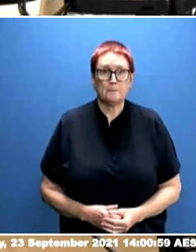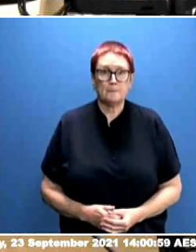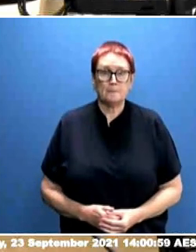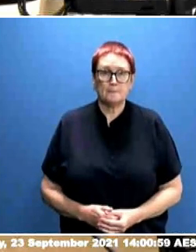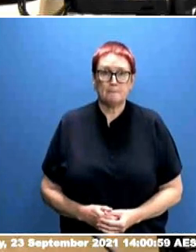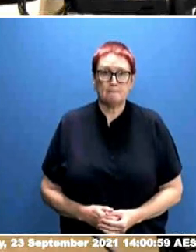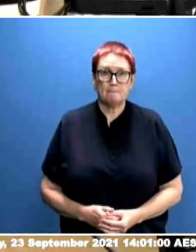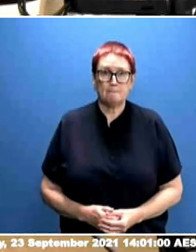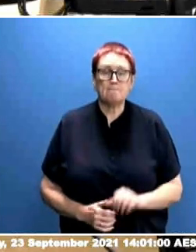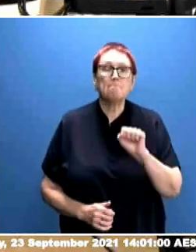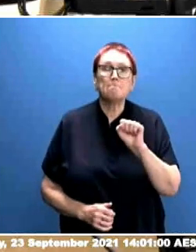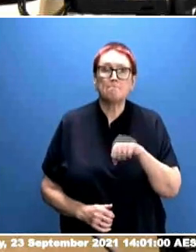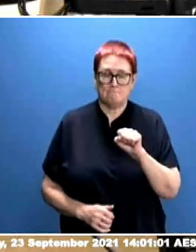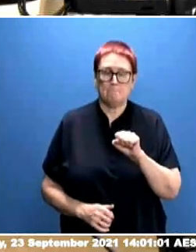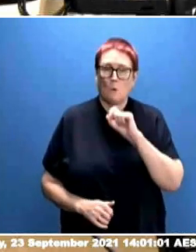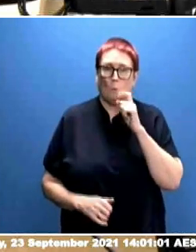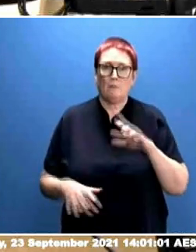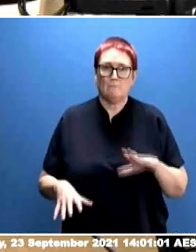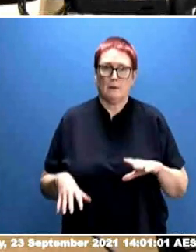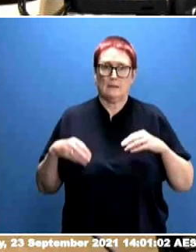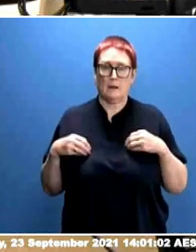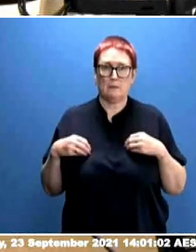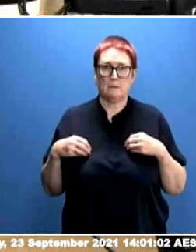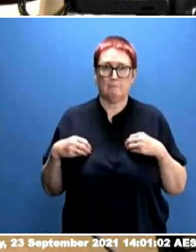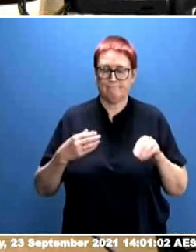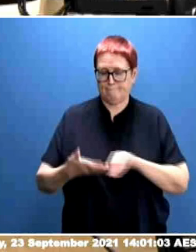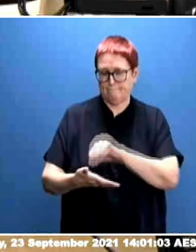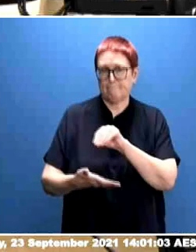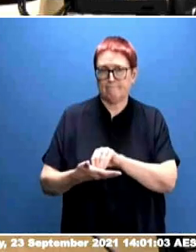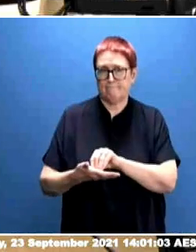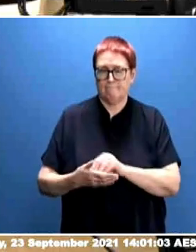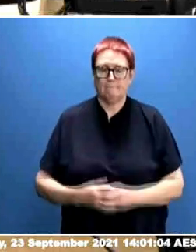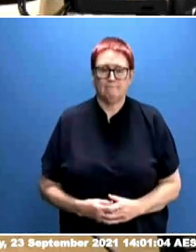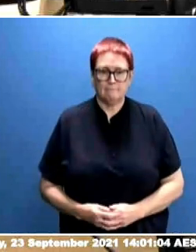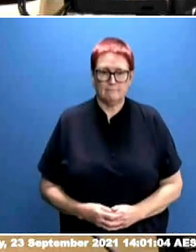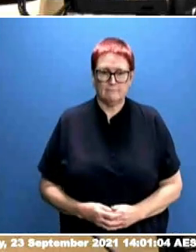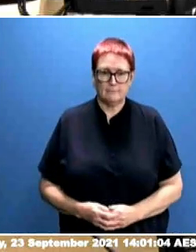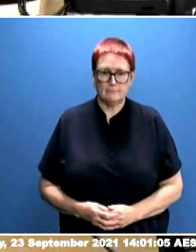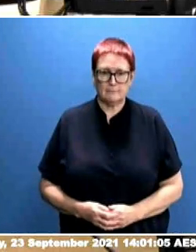Yes, Ms Kerr's statement will be admitted into evidence and become Exhibit 16.25.